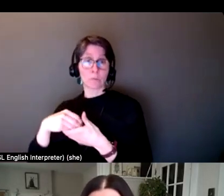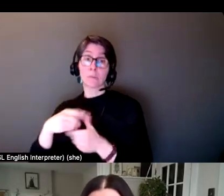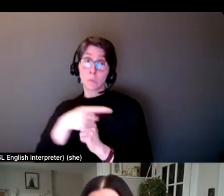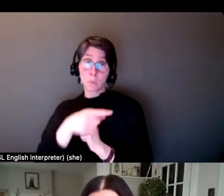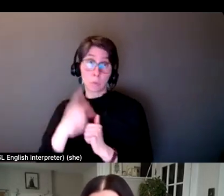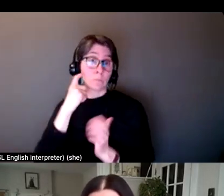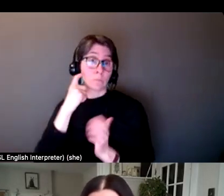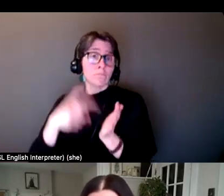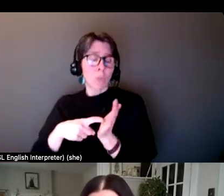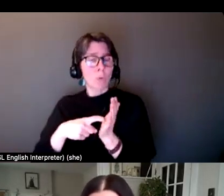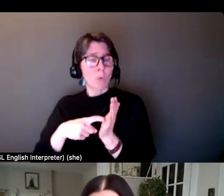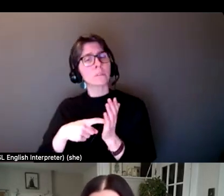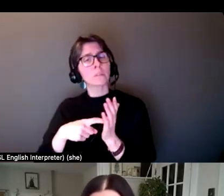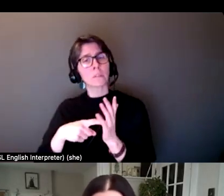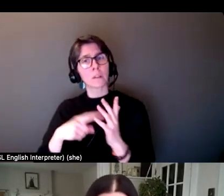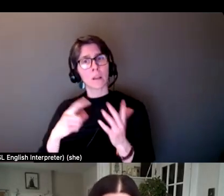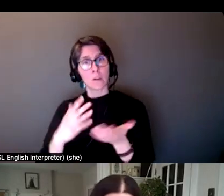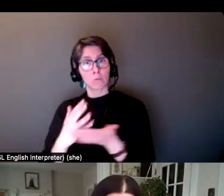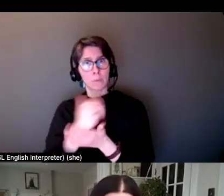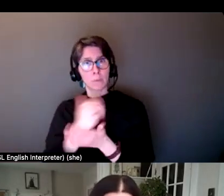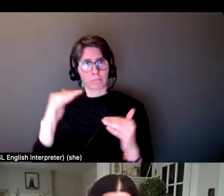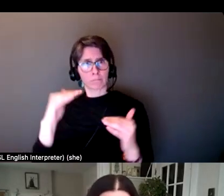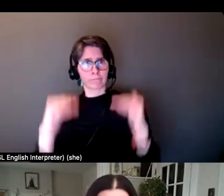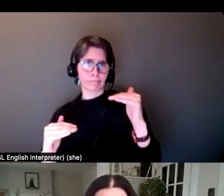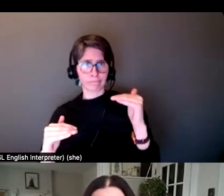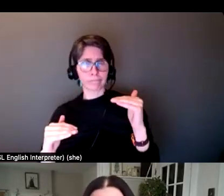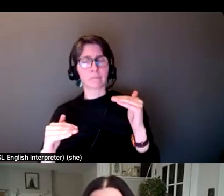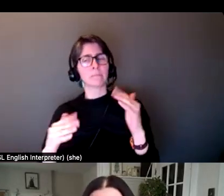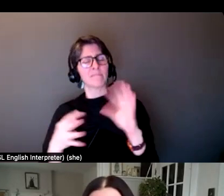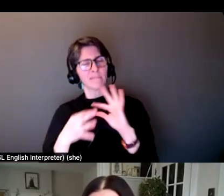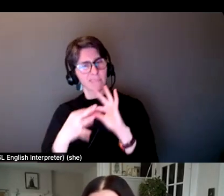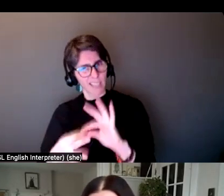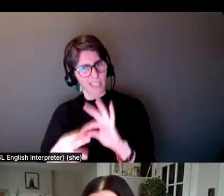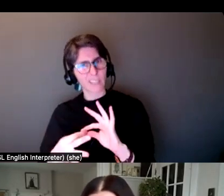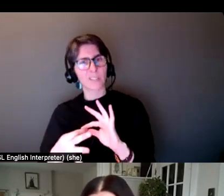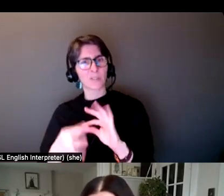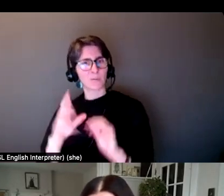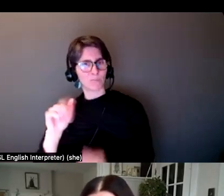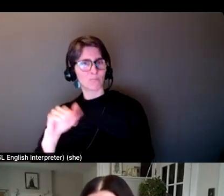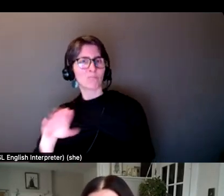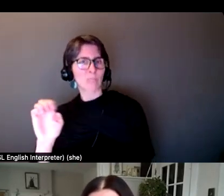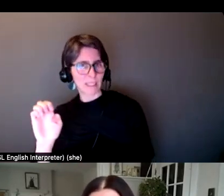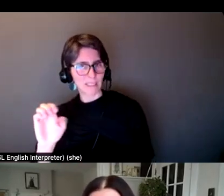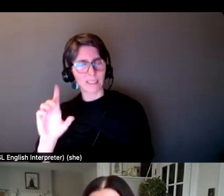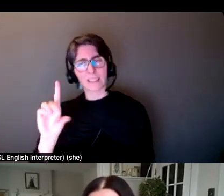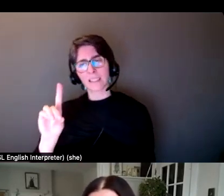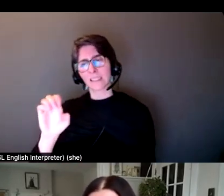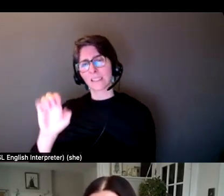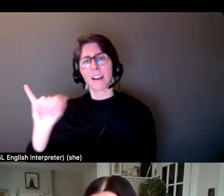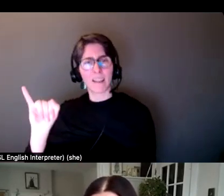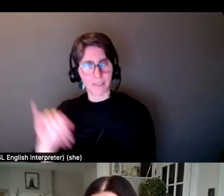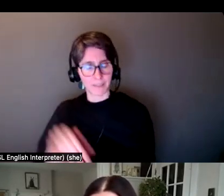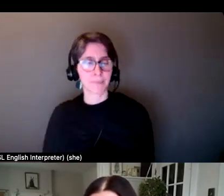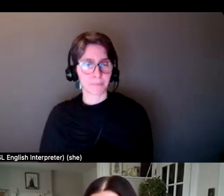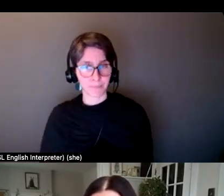as a distinct DEI issue. And we also found that in our 2022 Diversity Baseline Survey,